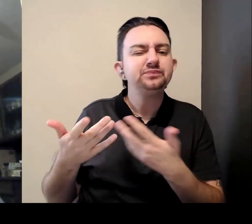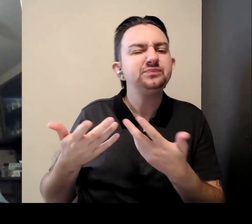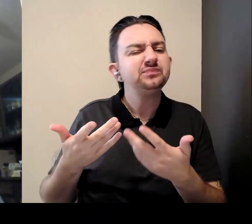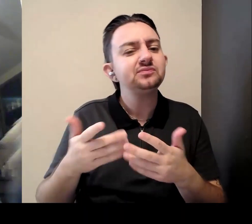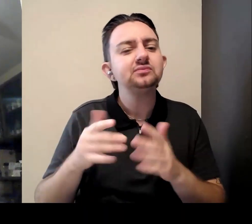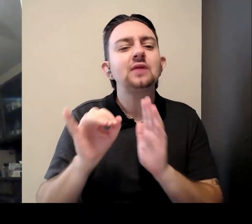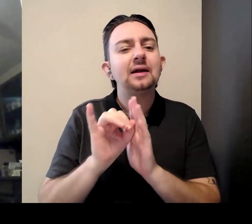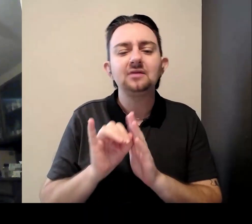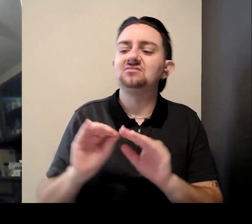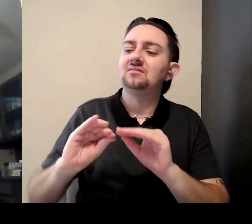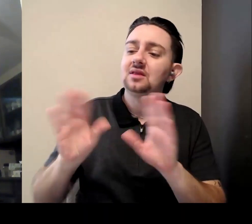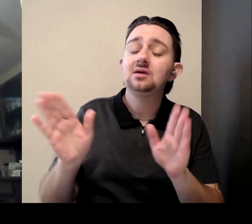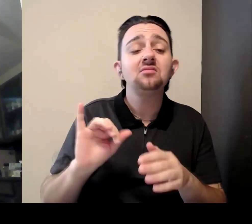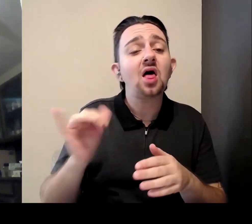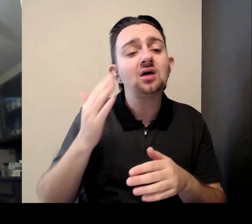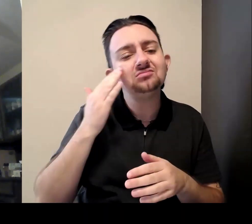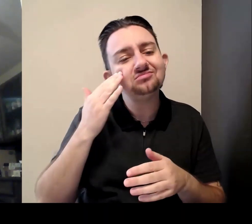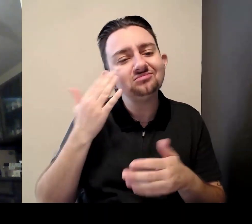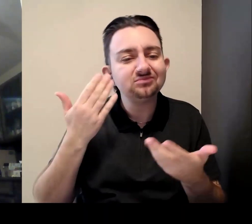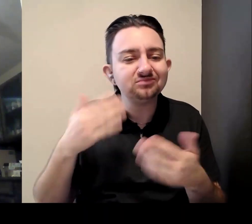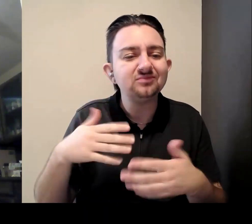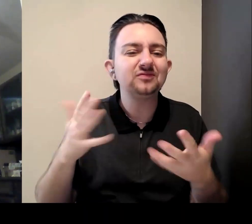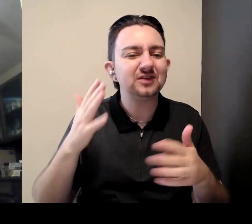Like with Helen Keller, everybody's seen that movie.